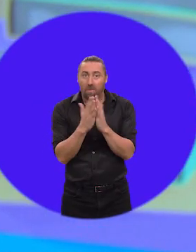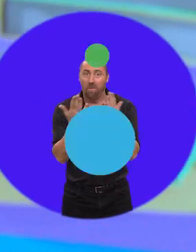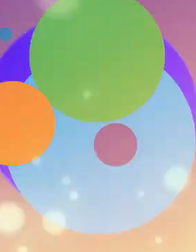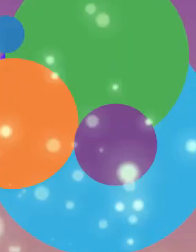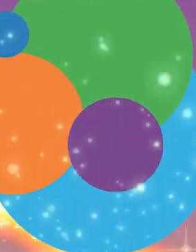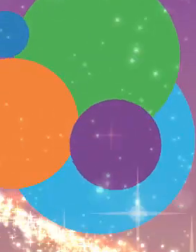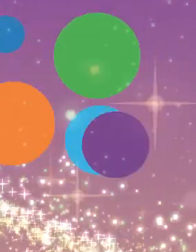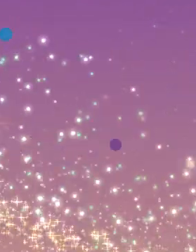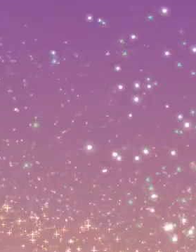(bells chiming)